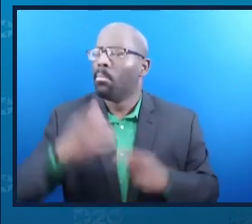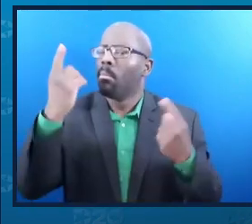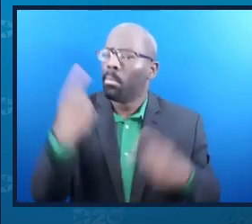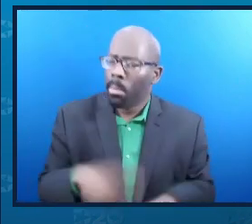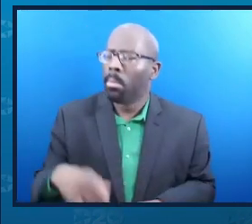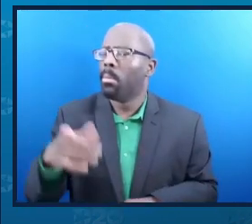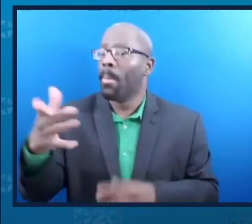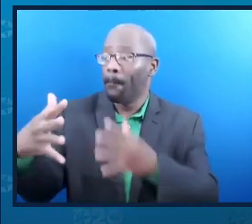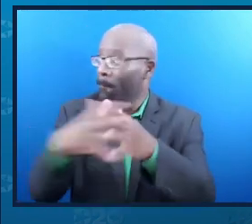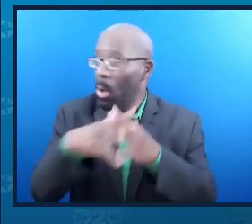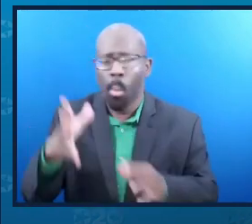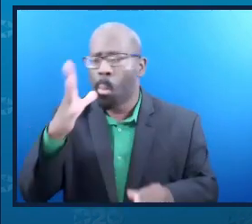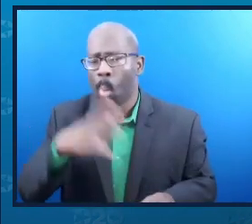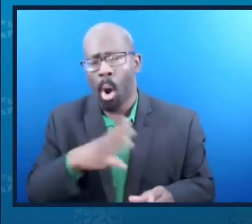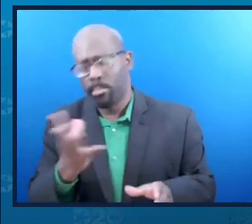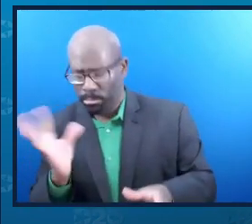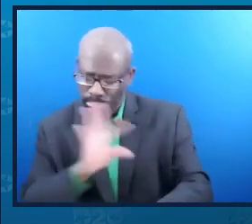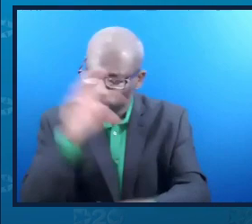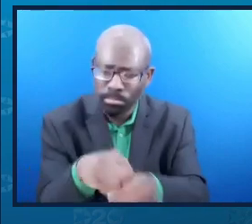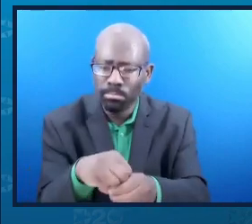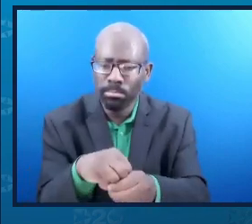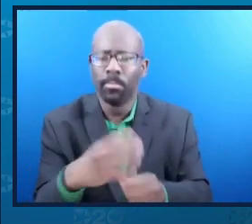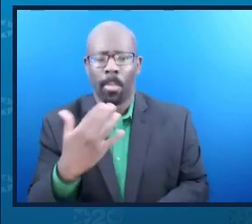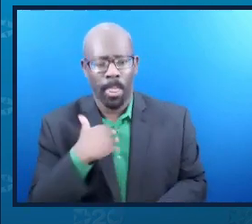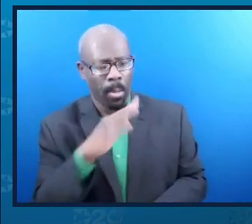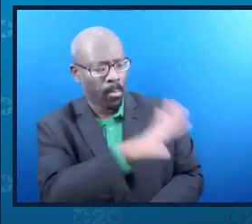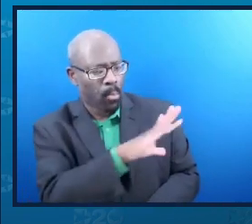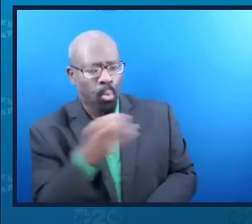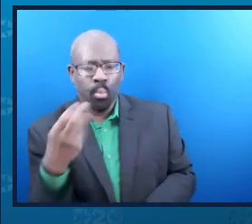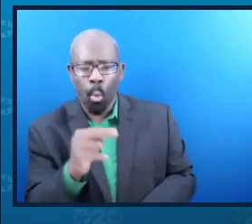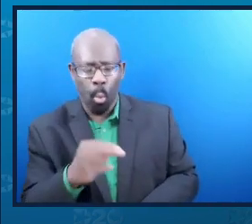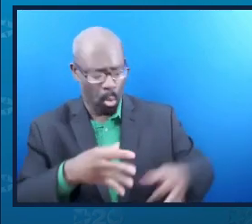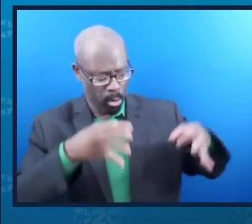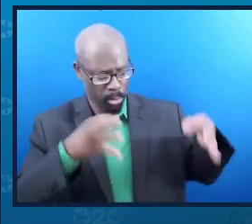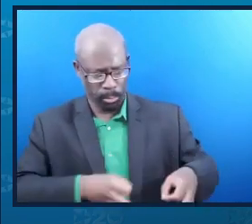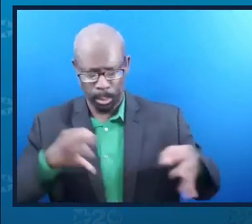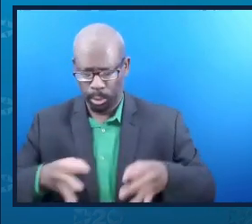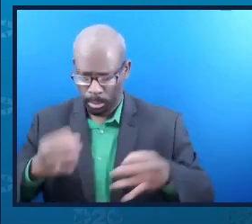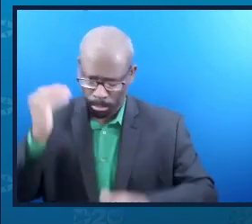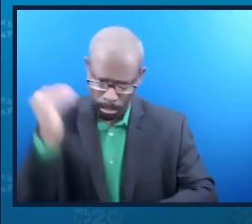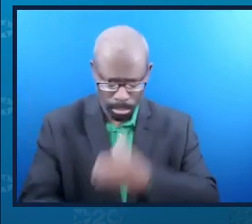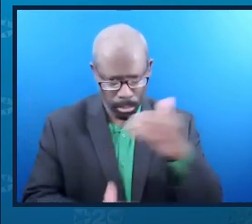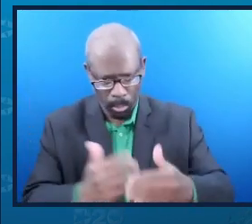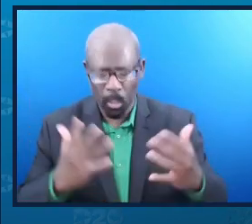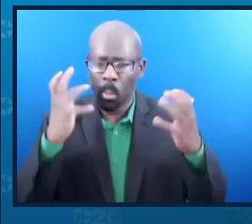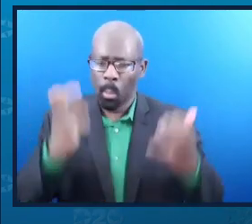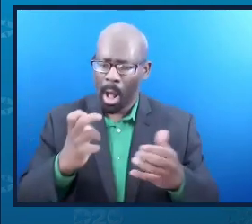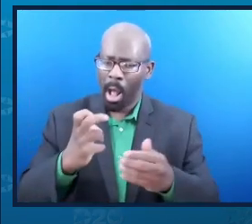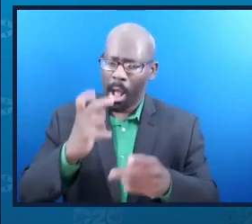THEIR RIGHTFUL PLACE IN EVERY PART OF OUR NATIONAL LIFE BY: CHAMPIONING A WOMAN'S RIGHT TO CHOOSE AND DEFENDING ROE V. WADE;